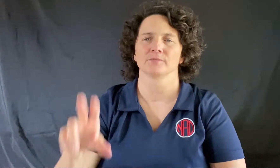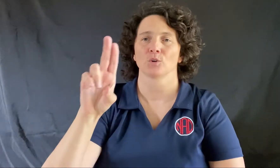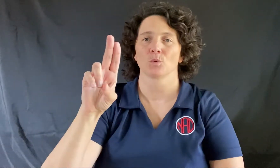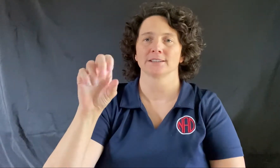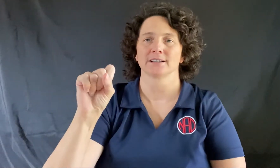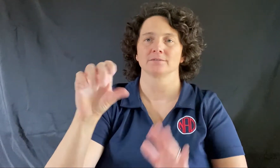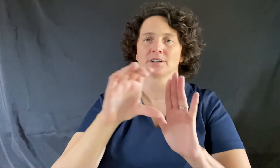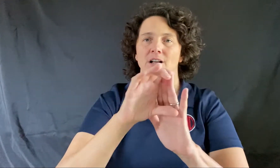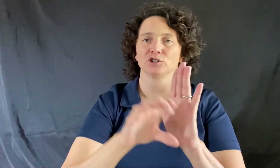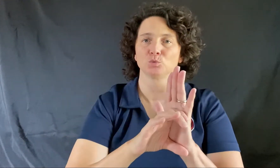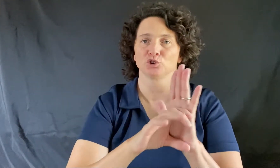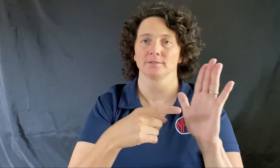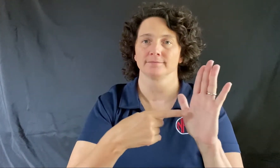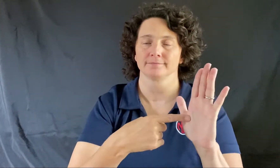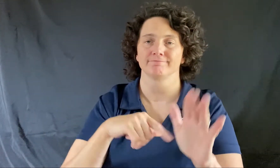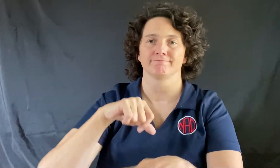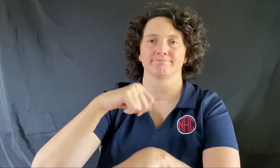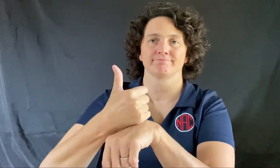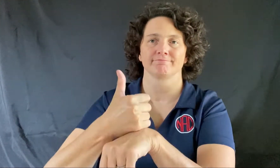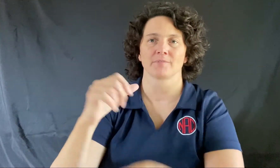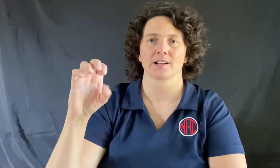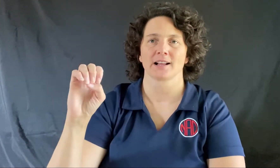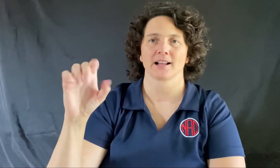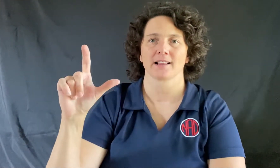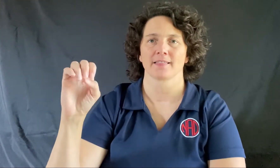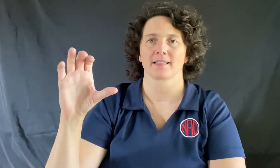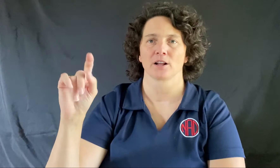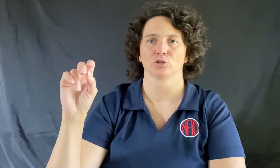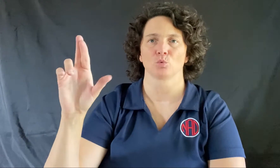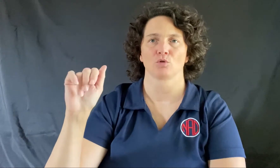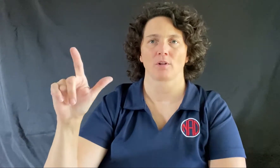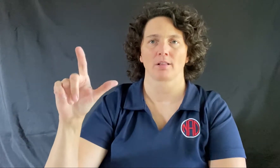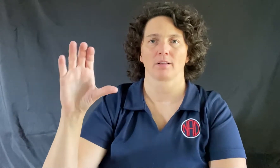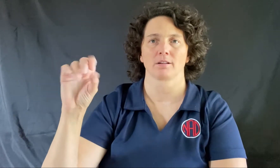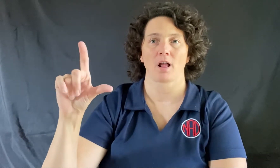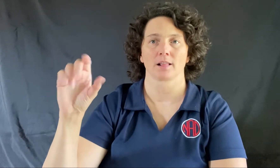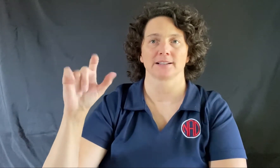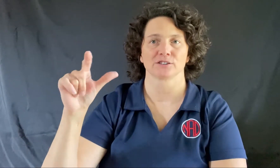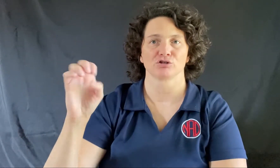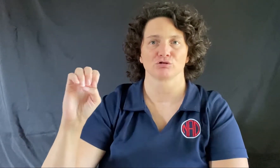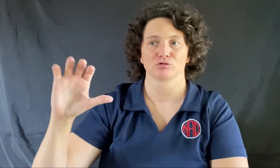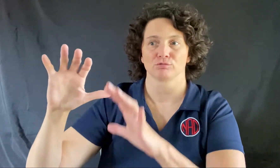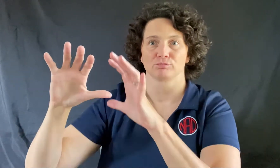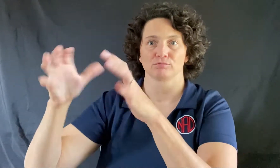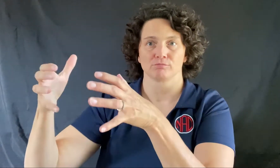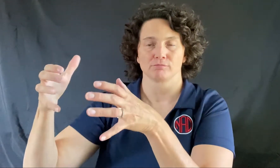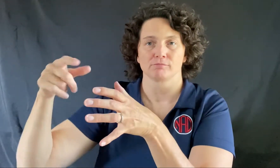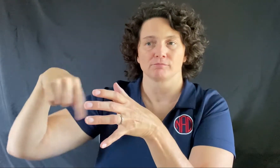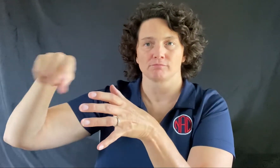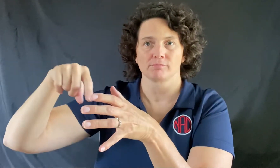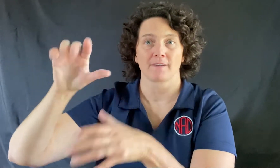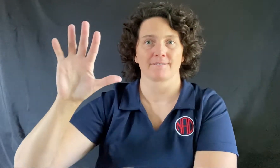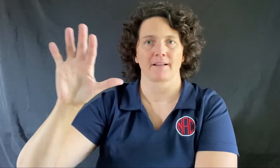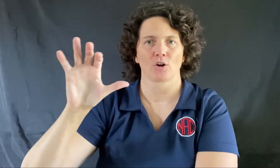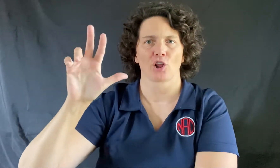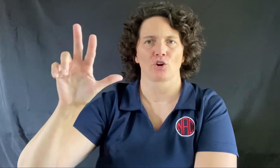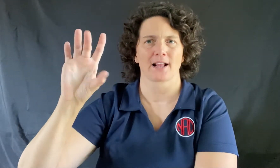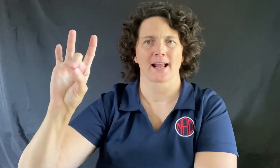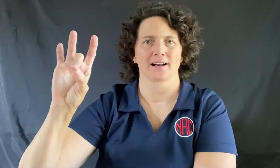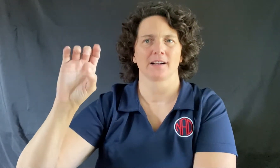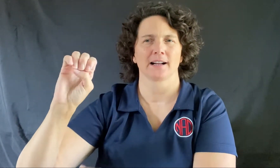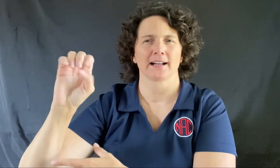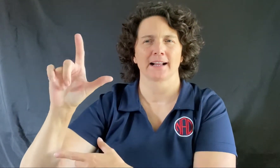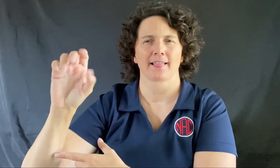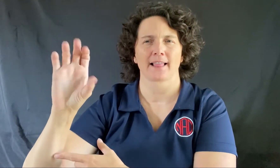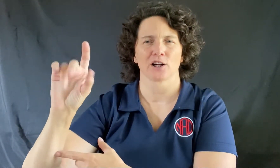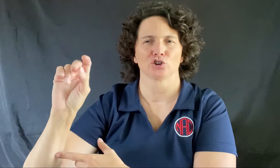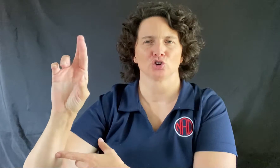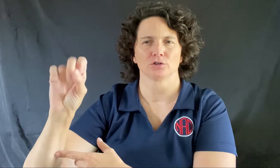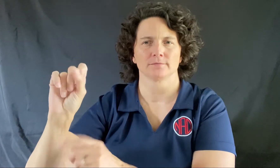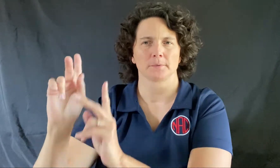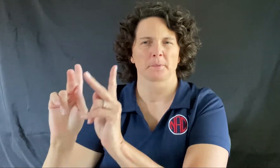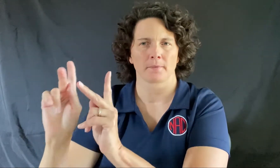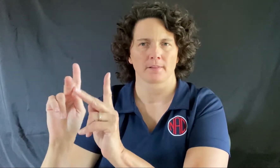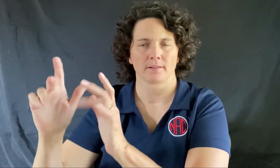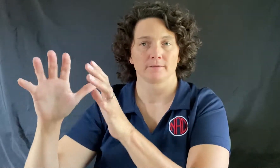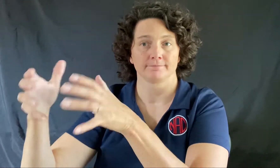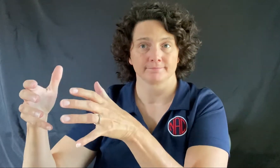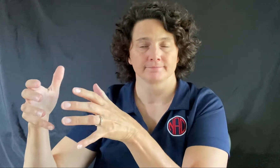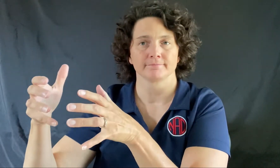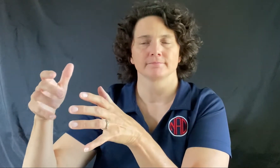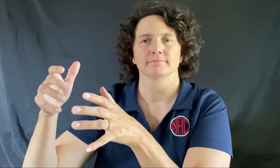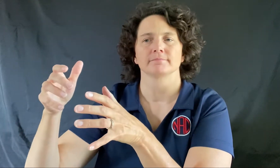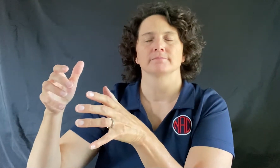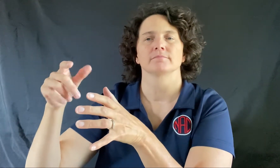The Electoral College was set up by the U.S. Constitution with 538 electors